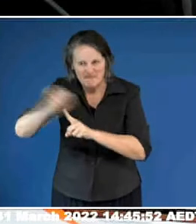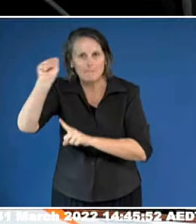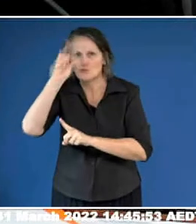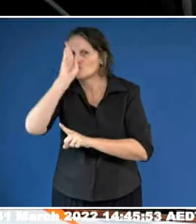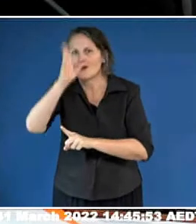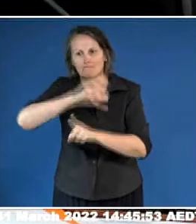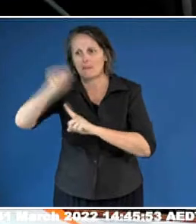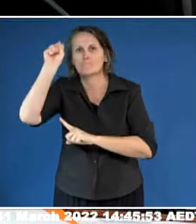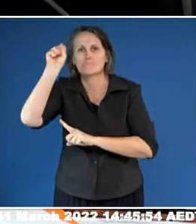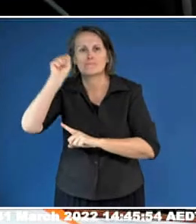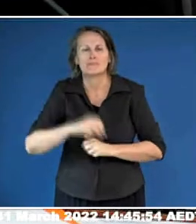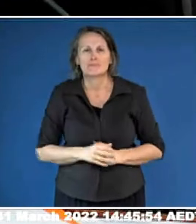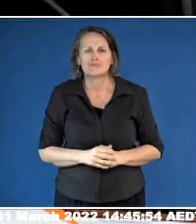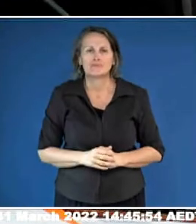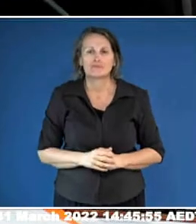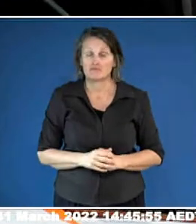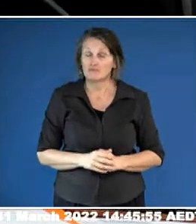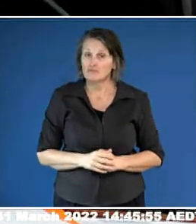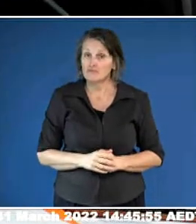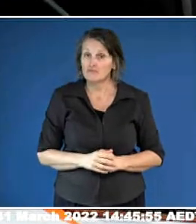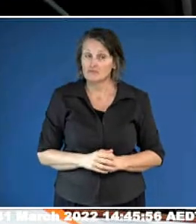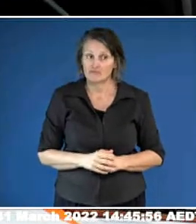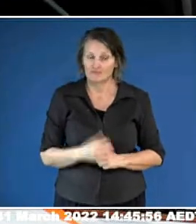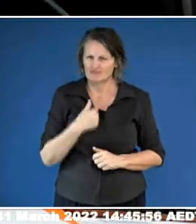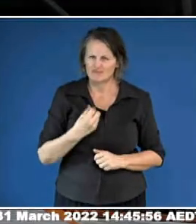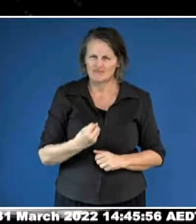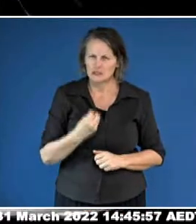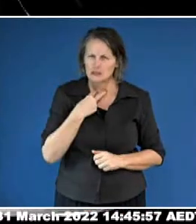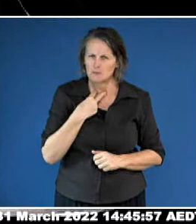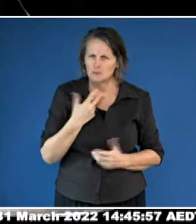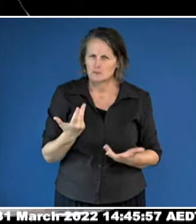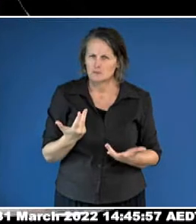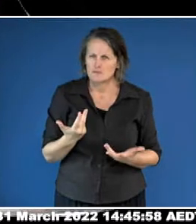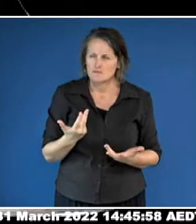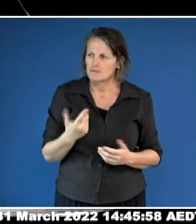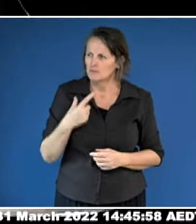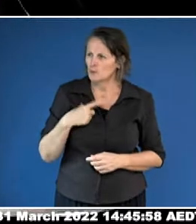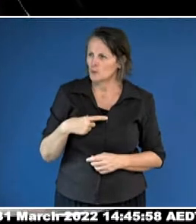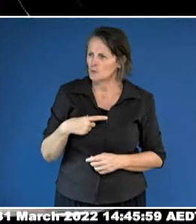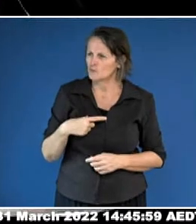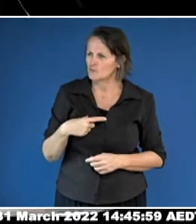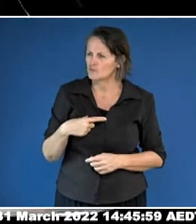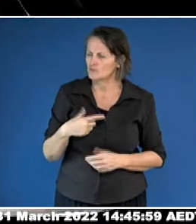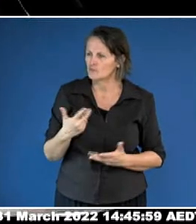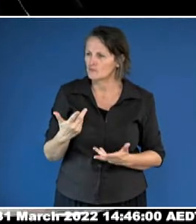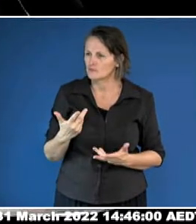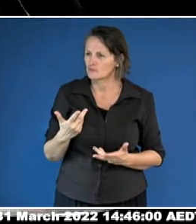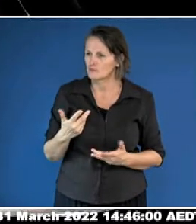And it is very disappointing to see that the Commonwealth Ombudsman, the National